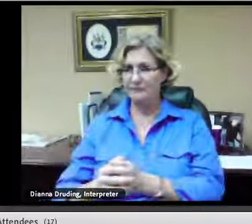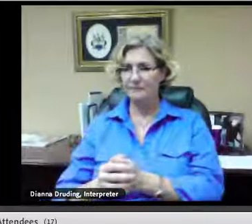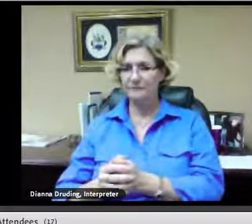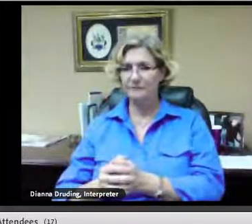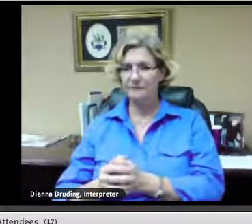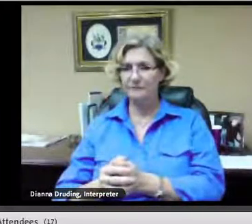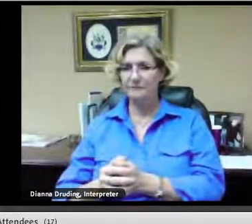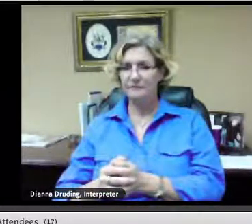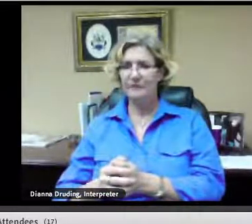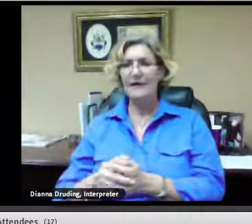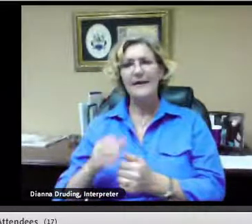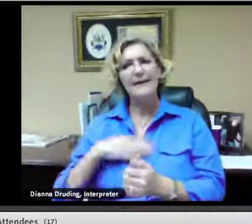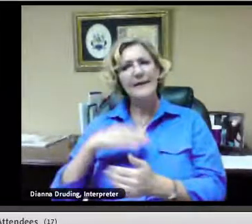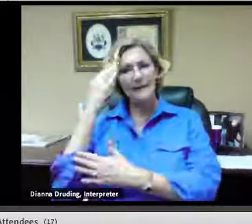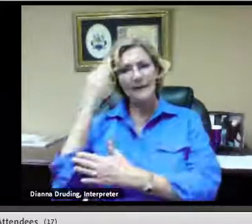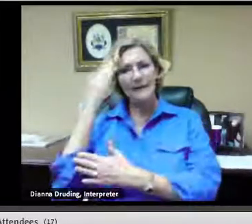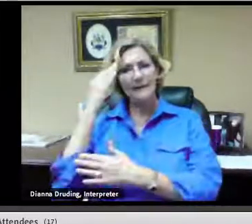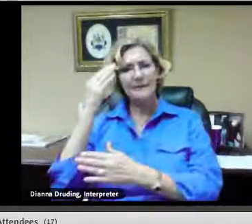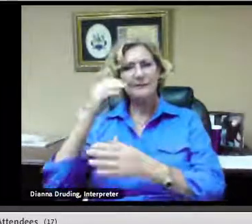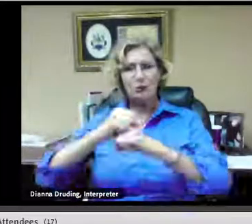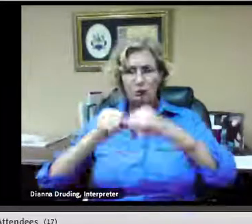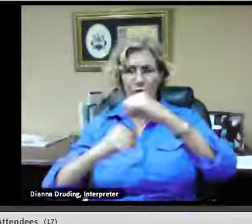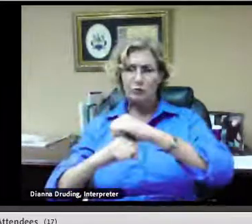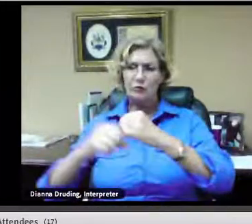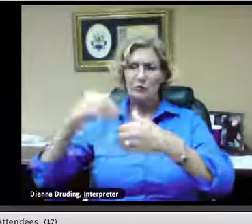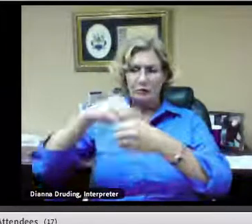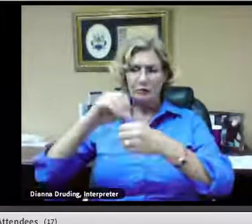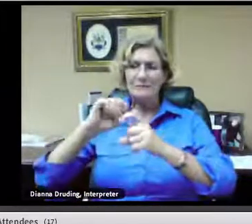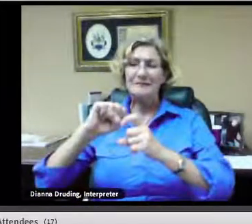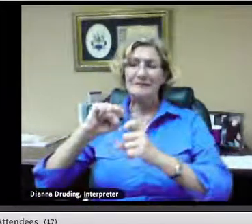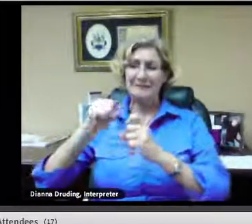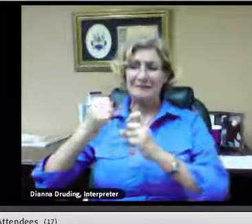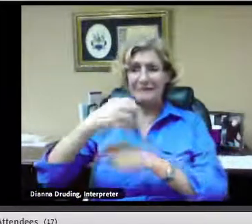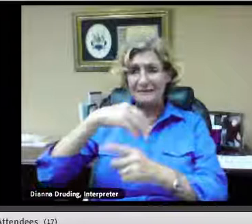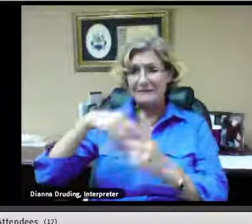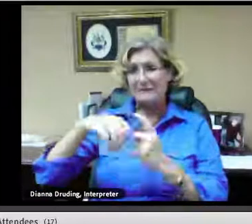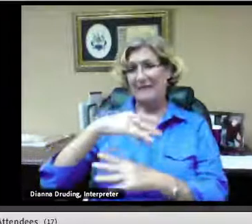are the problem, not the disability. Okay? So then it kind of starts